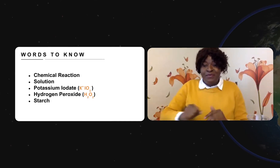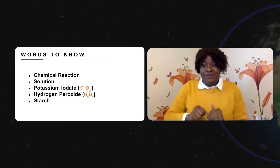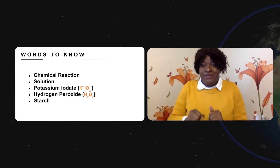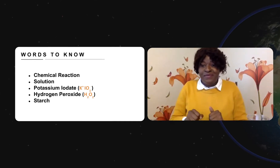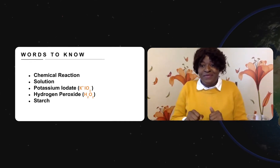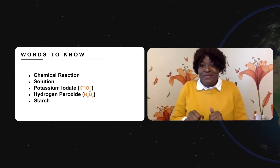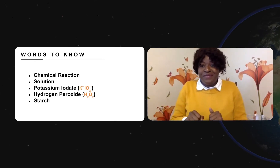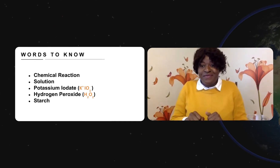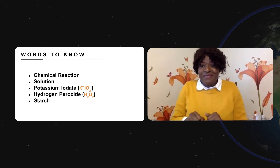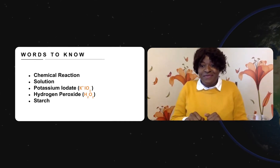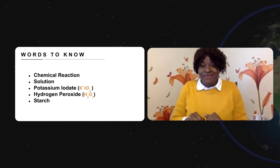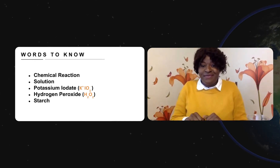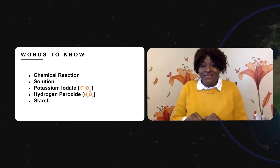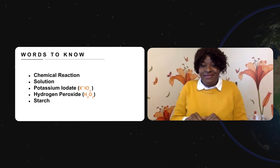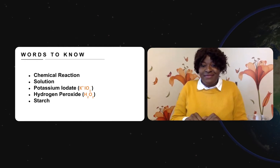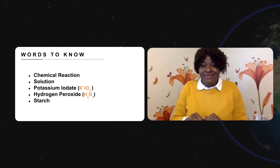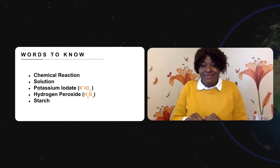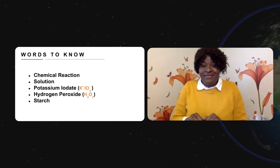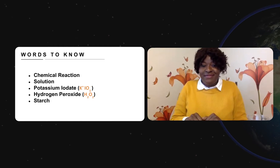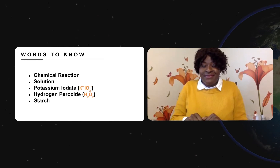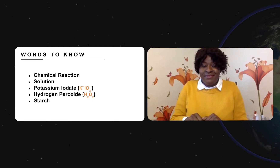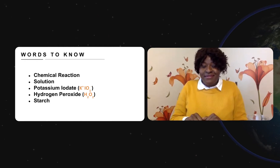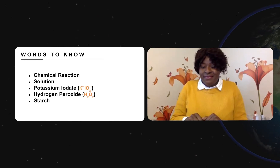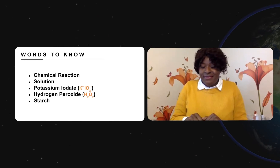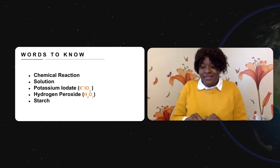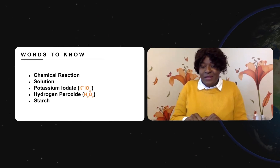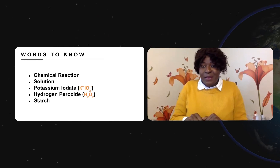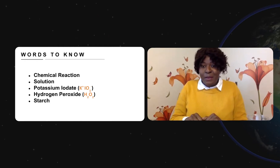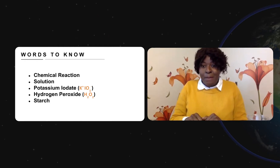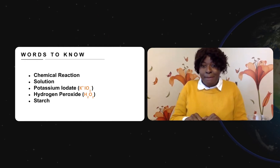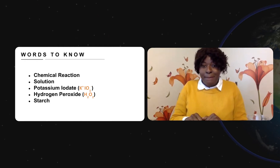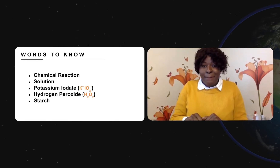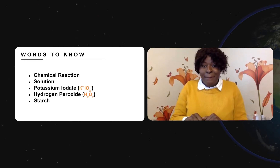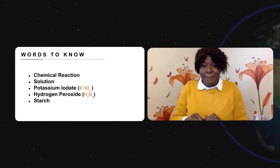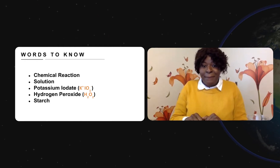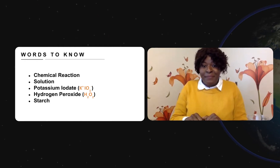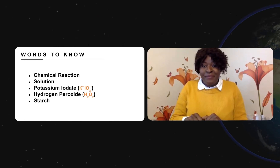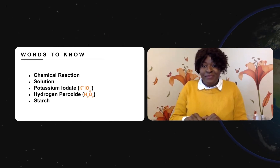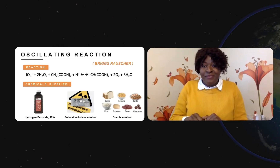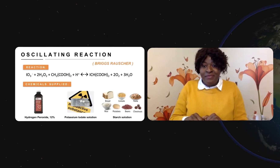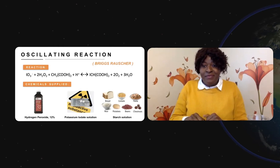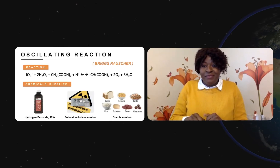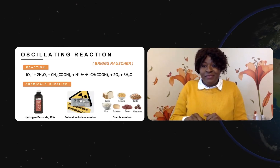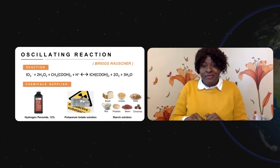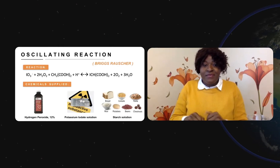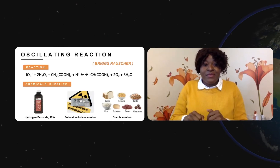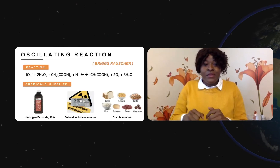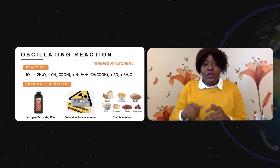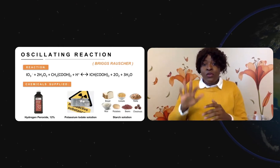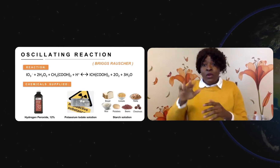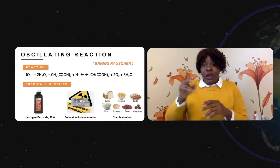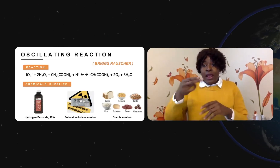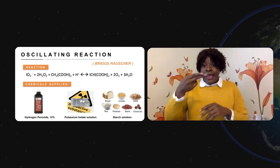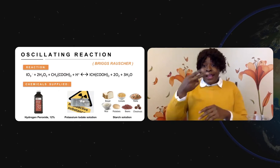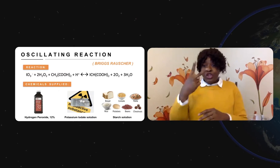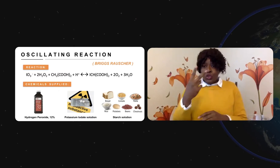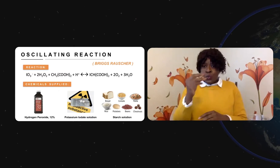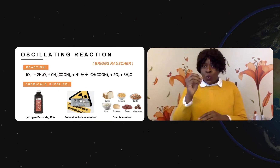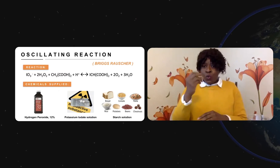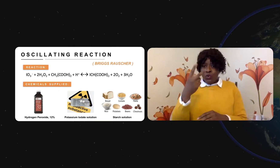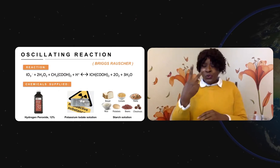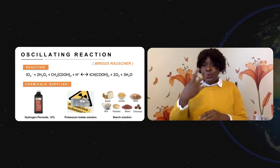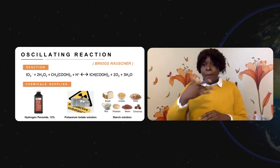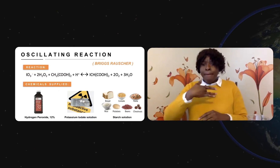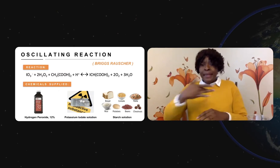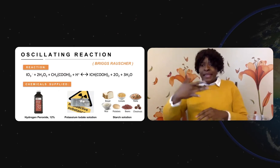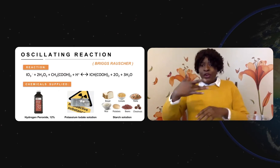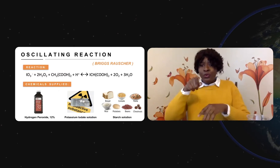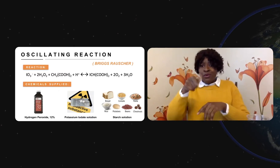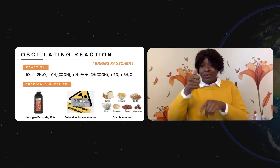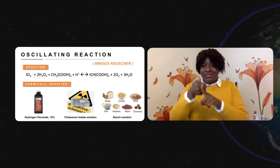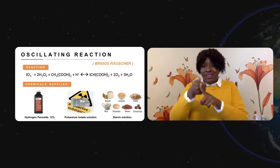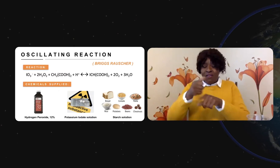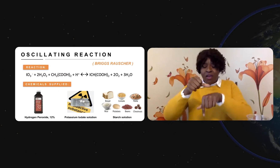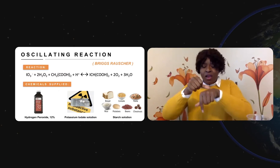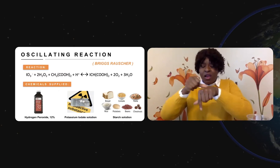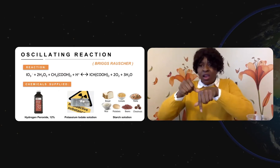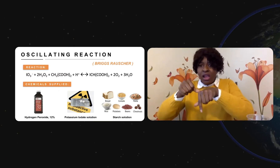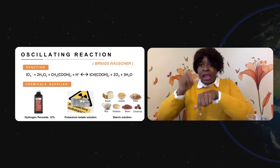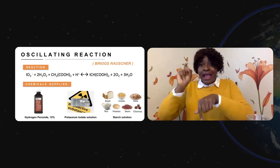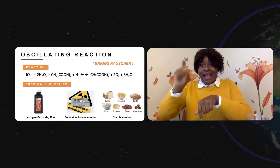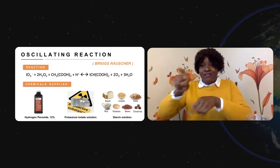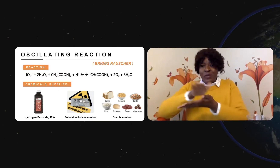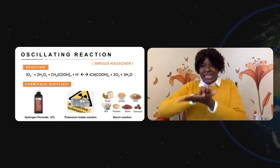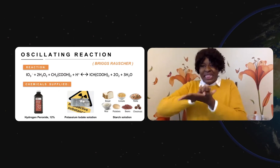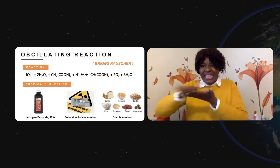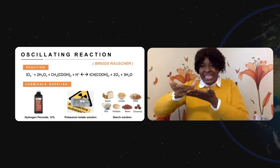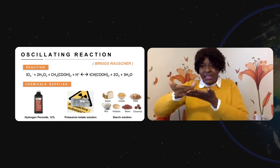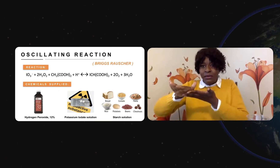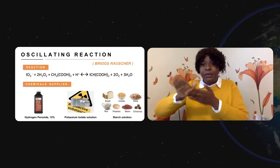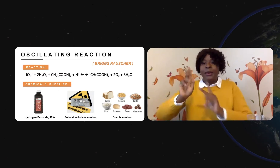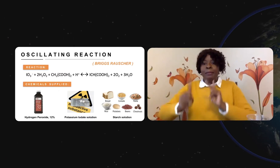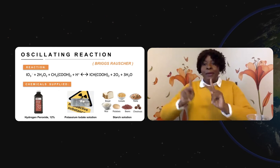Hydrogen Peroxide (H2O2) is a cleaner.